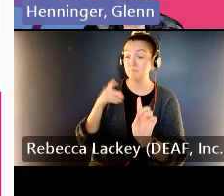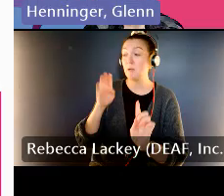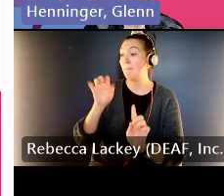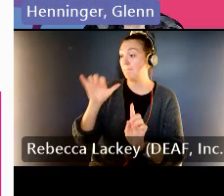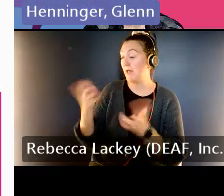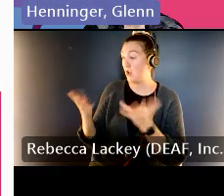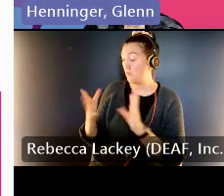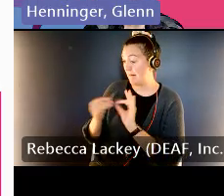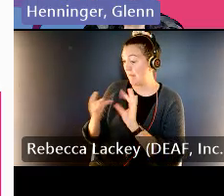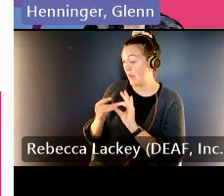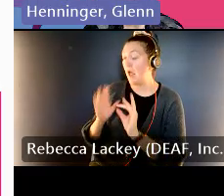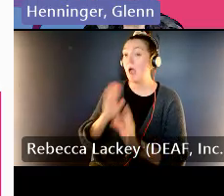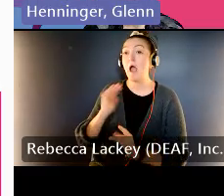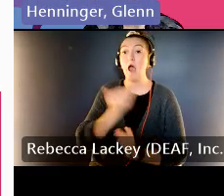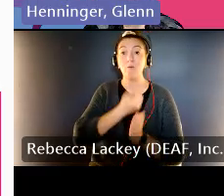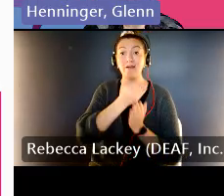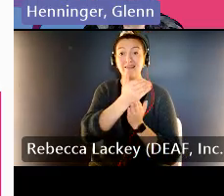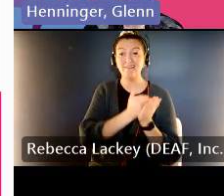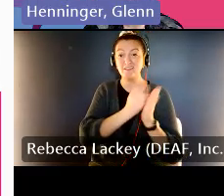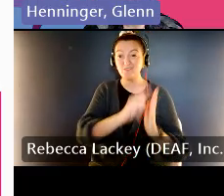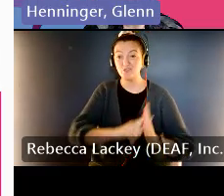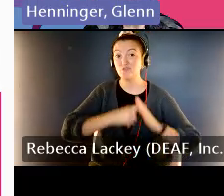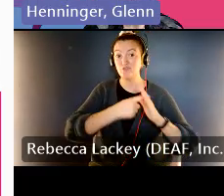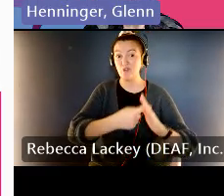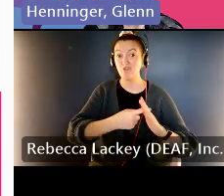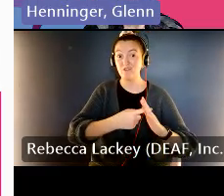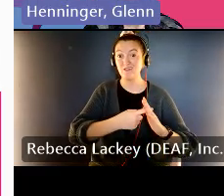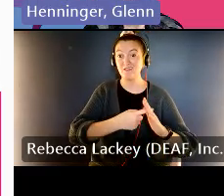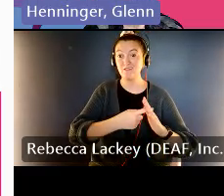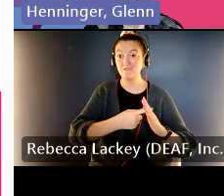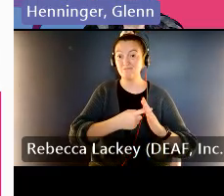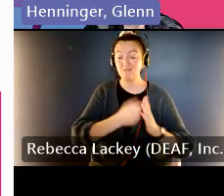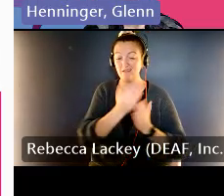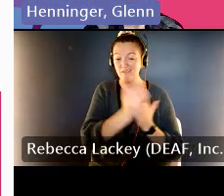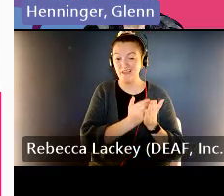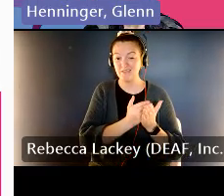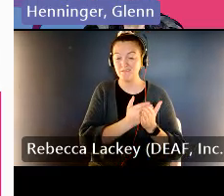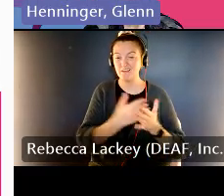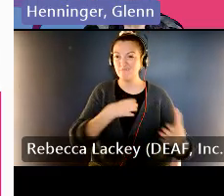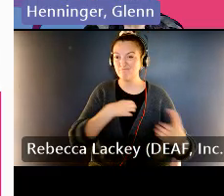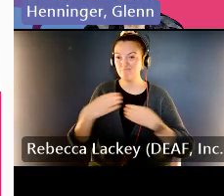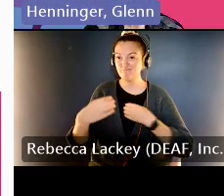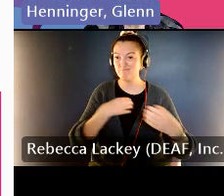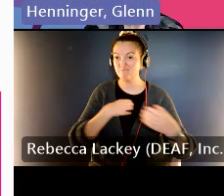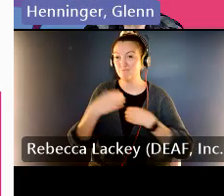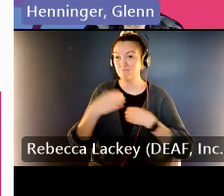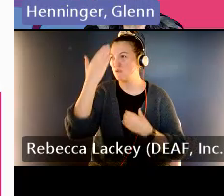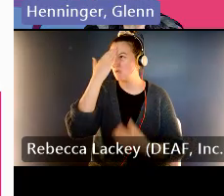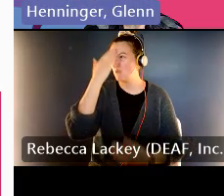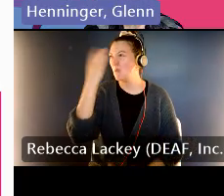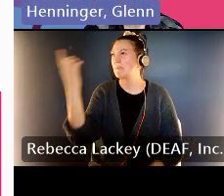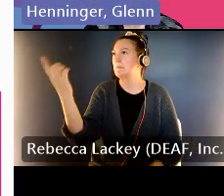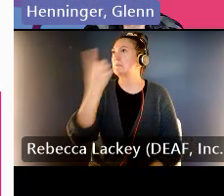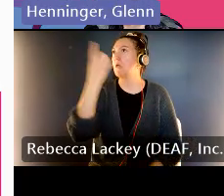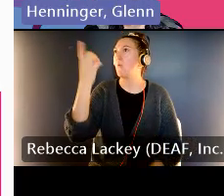our list started with. A a list of complaints that we know somebody in the neighborhood had a